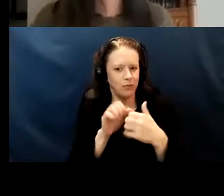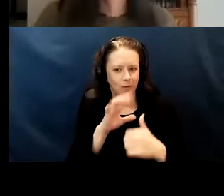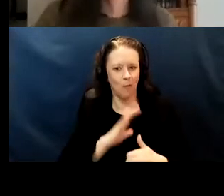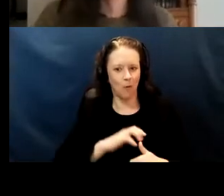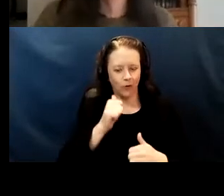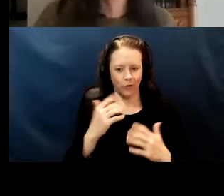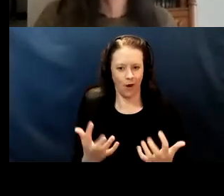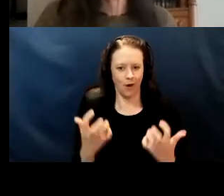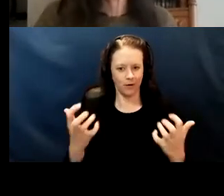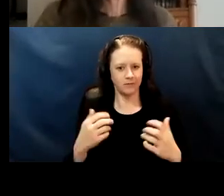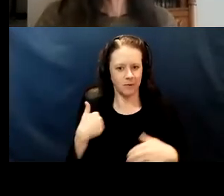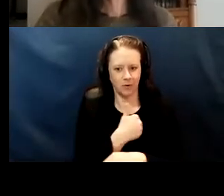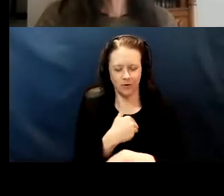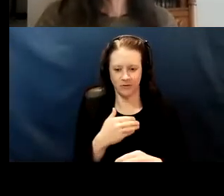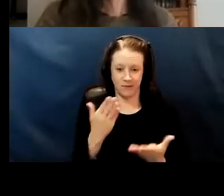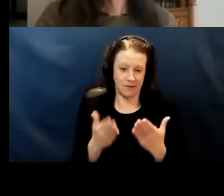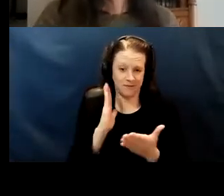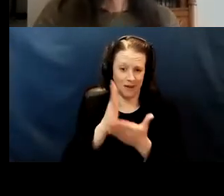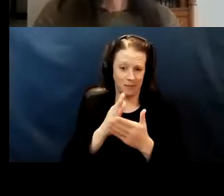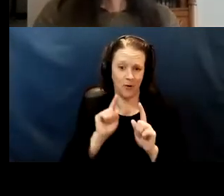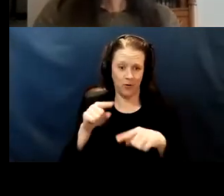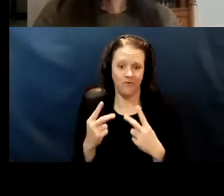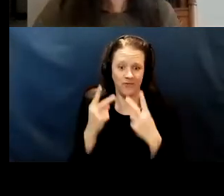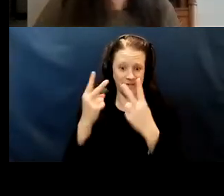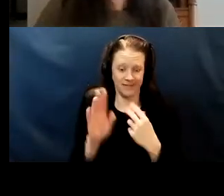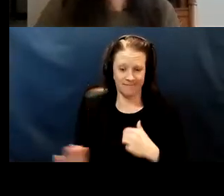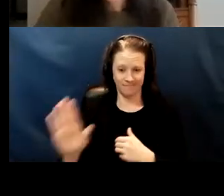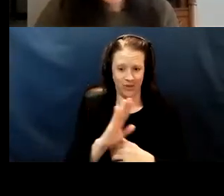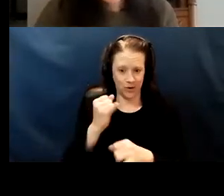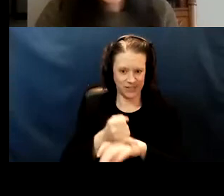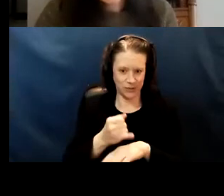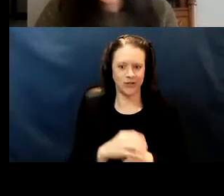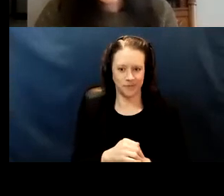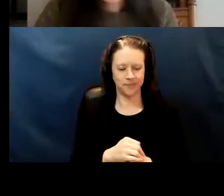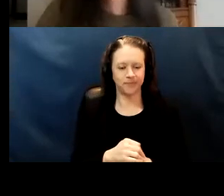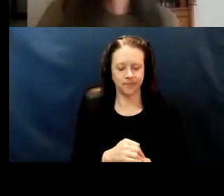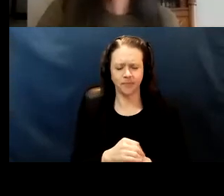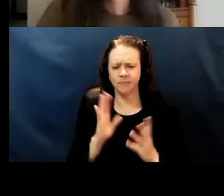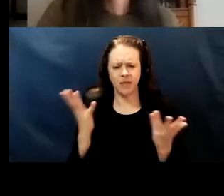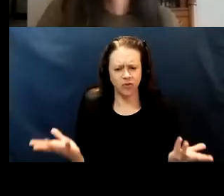your institution. So how do we get started doing this work?